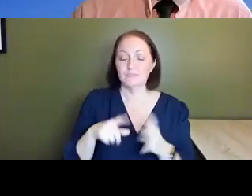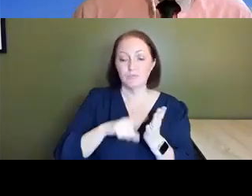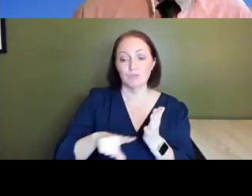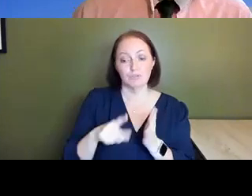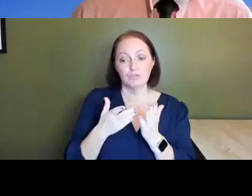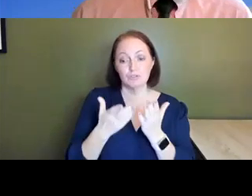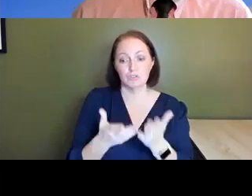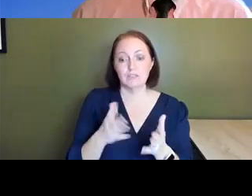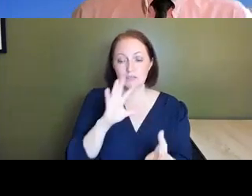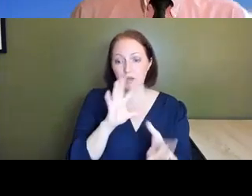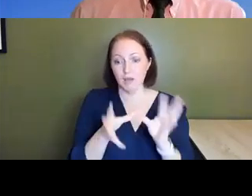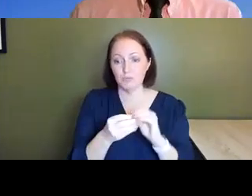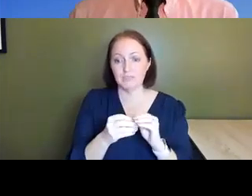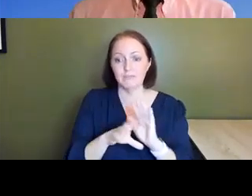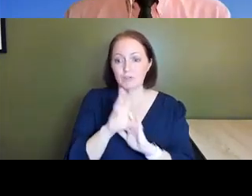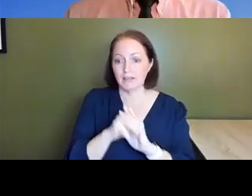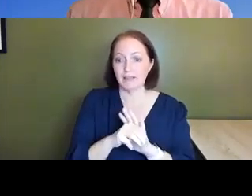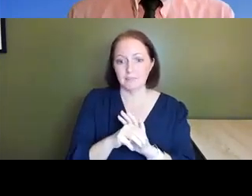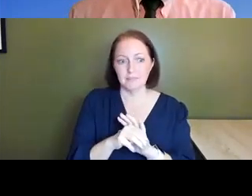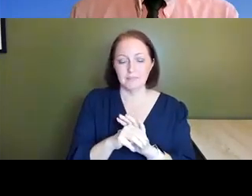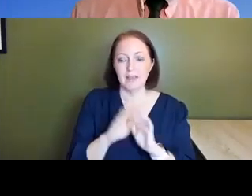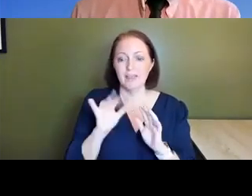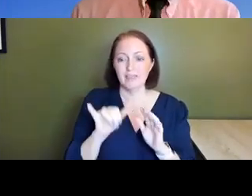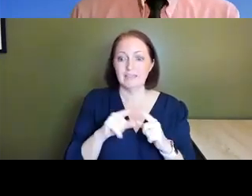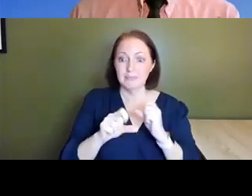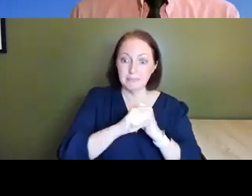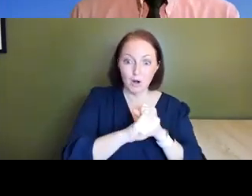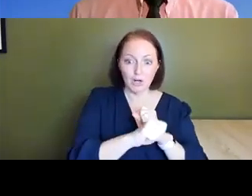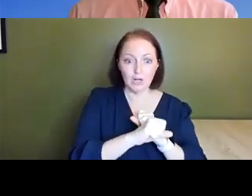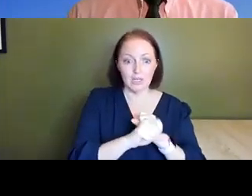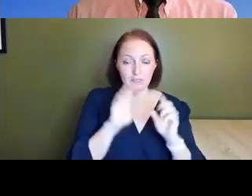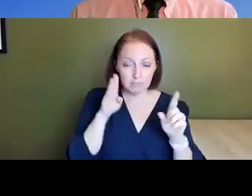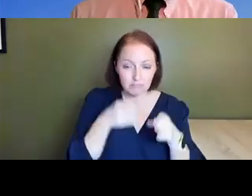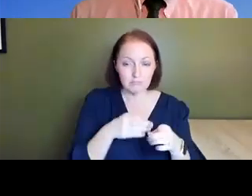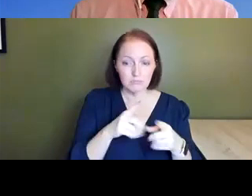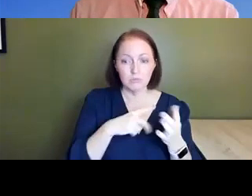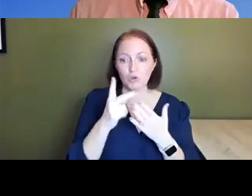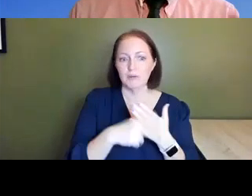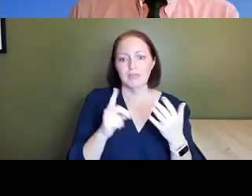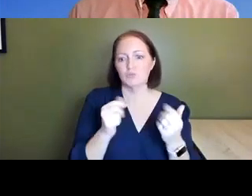that comprehensive curricula that have been marketed to programs as able to do it all.